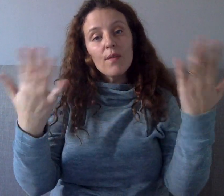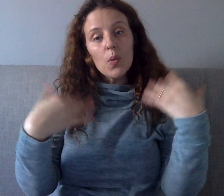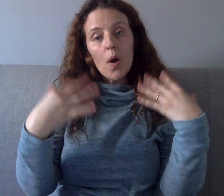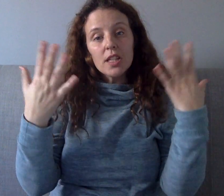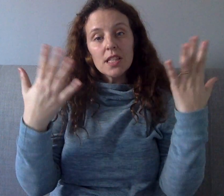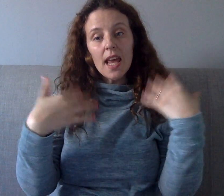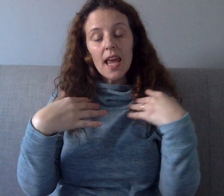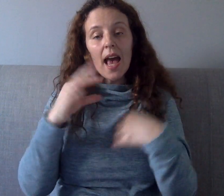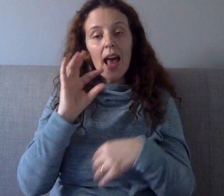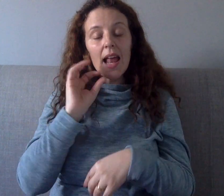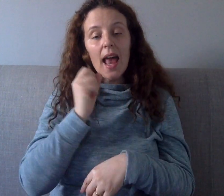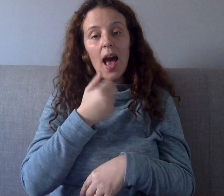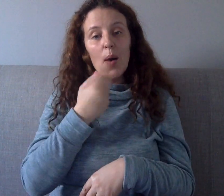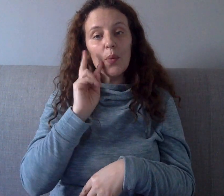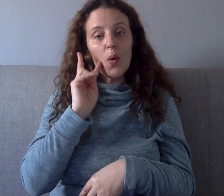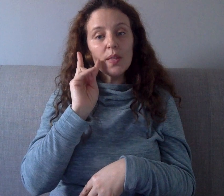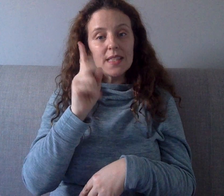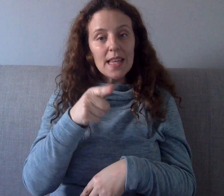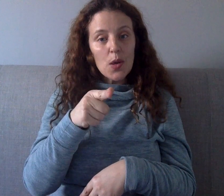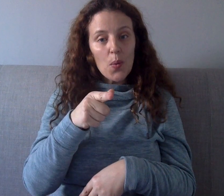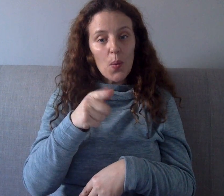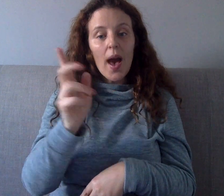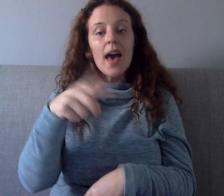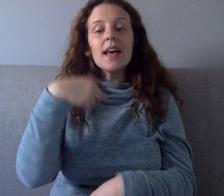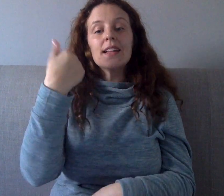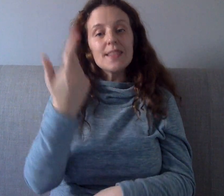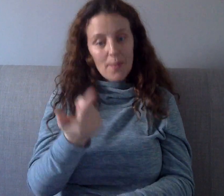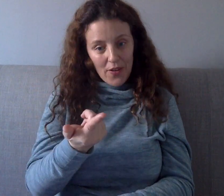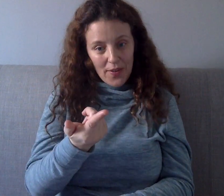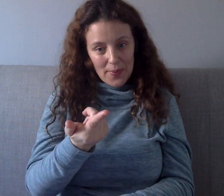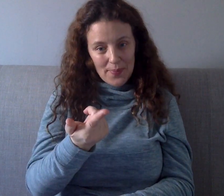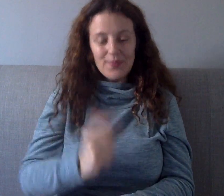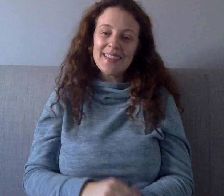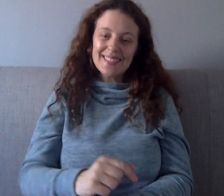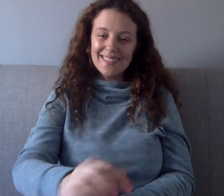Okay so thank you for watching and I will see you tomorrow